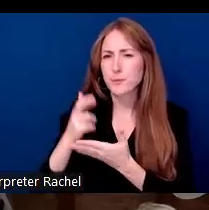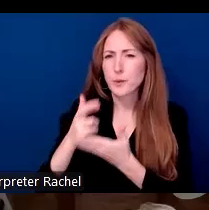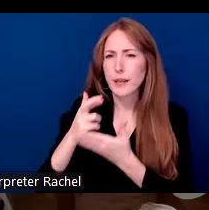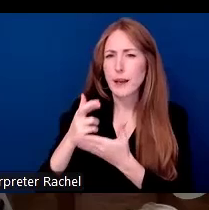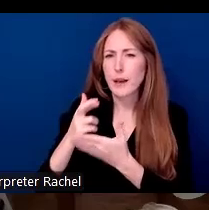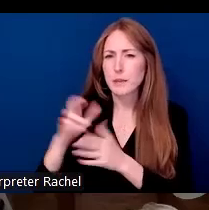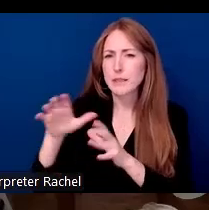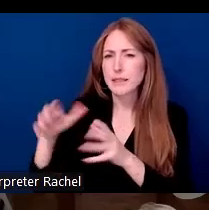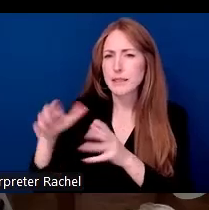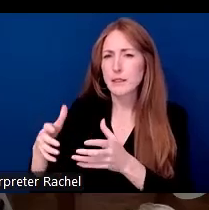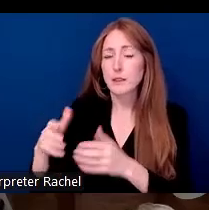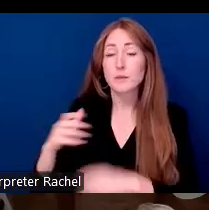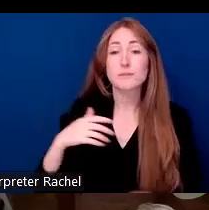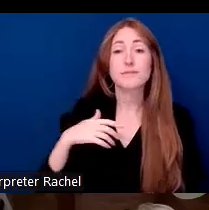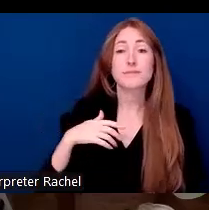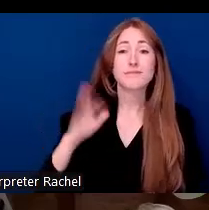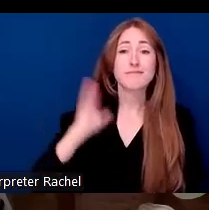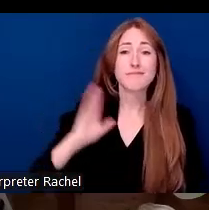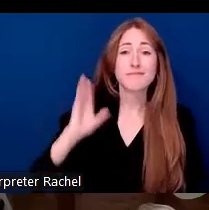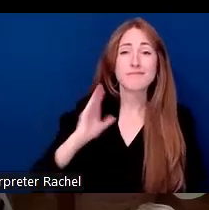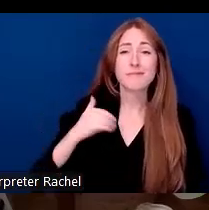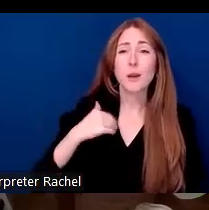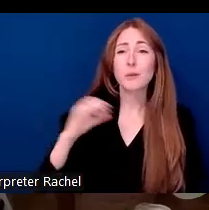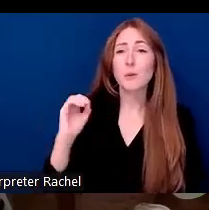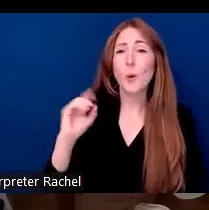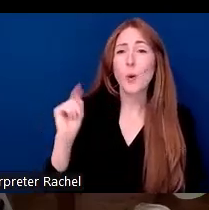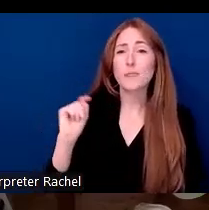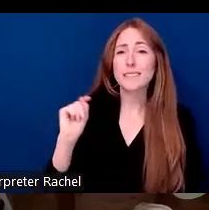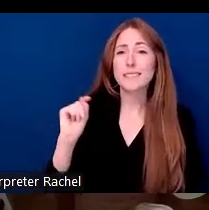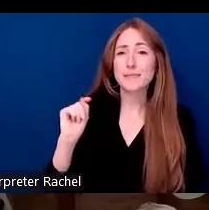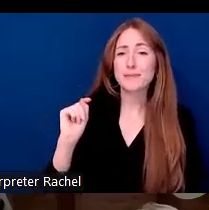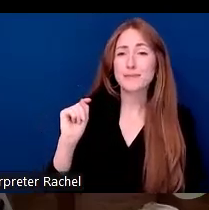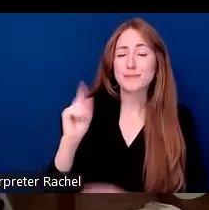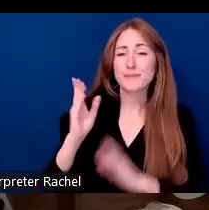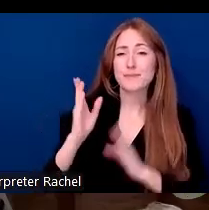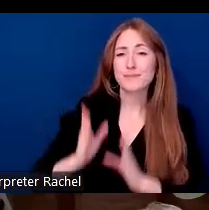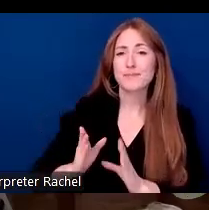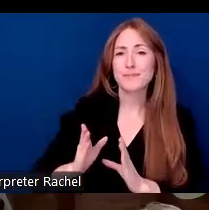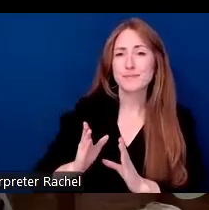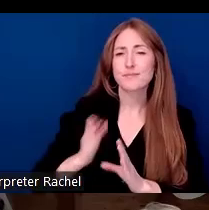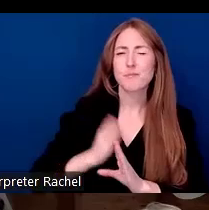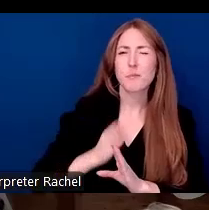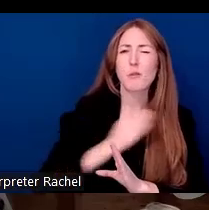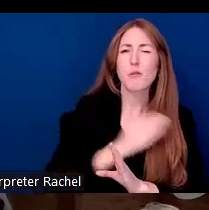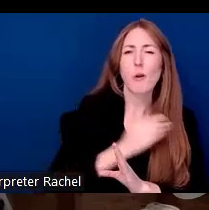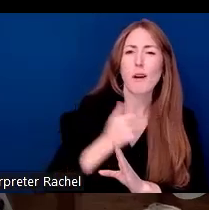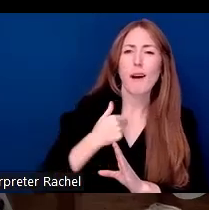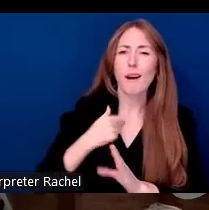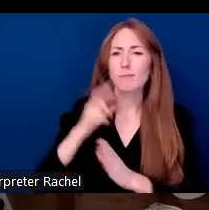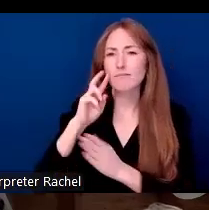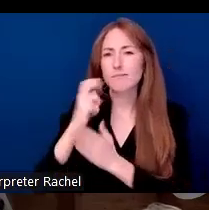therapist before getting into research totaling 35 years, and I've never actually thought about